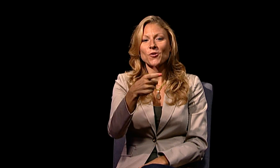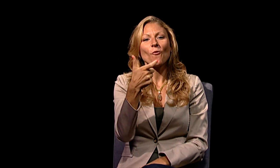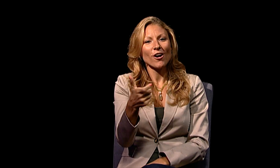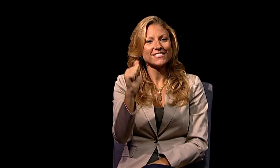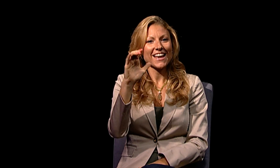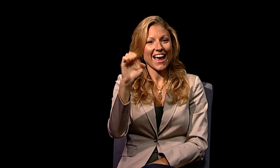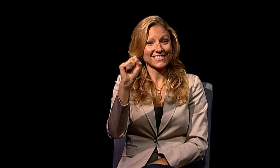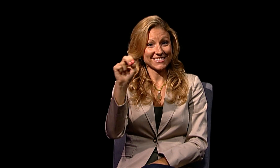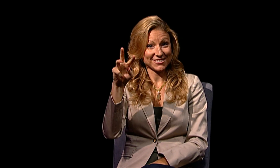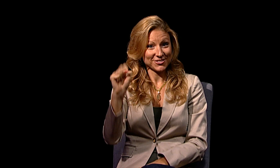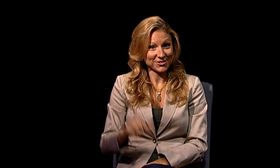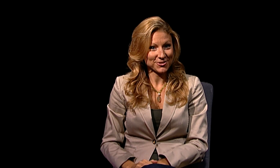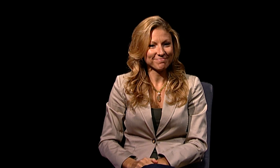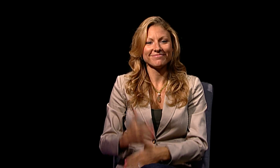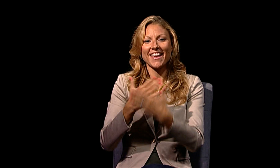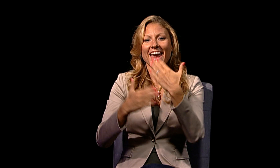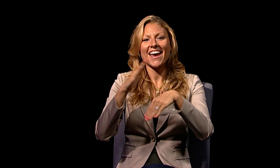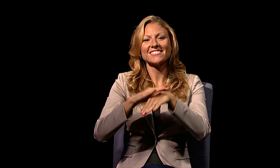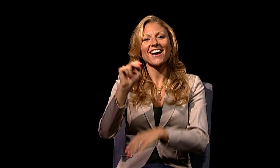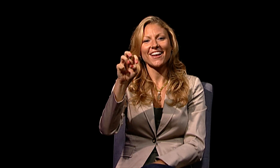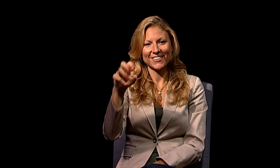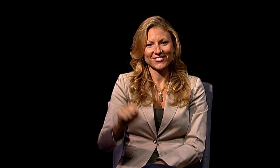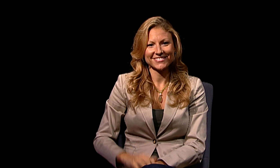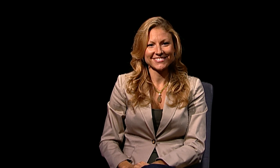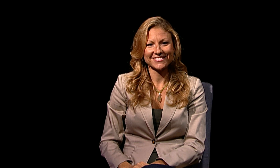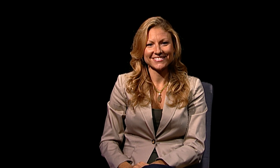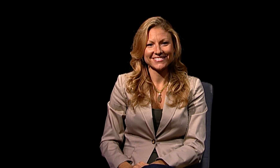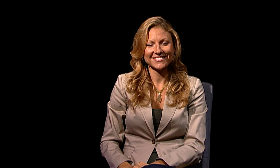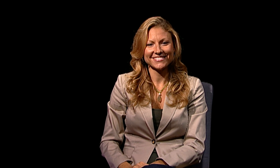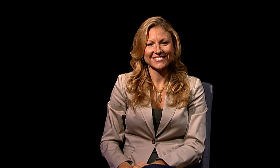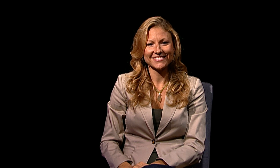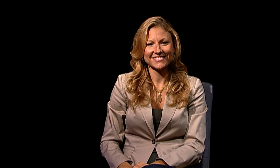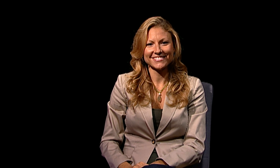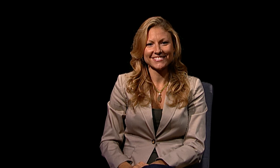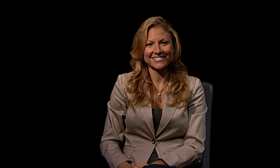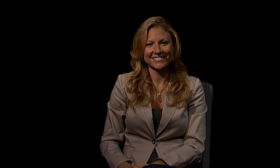YOU'RE WATCHING "ACCESS NEWS," HANDS-ON NEWS.